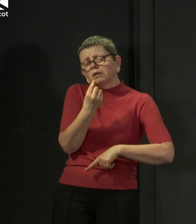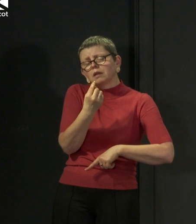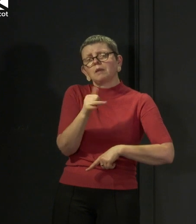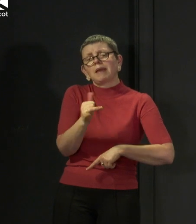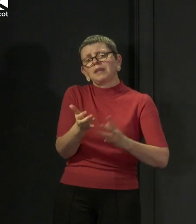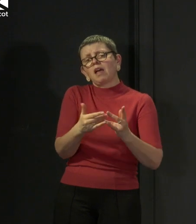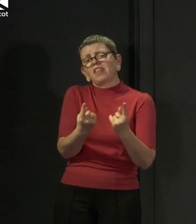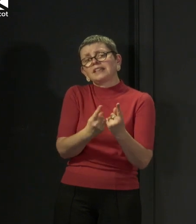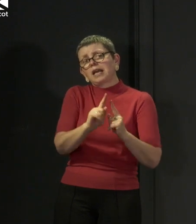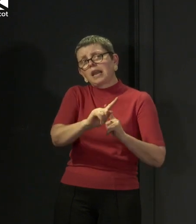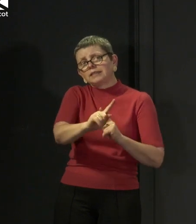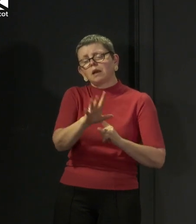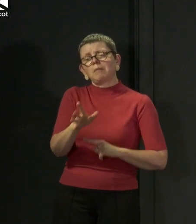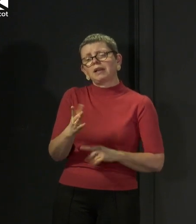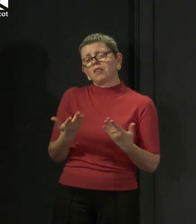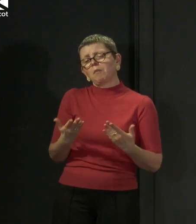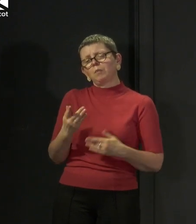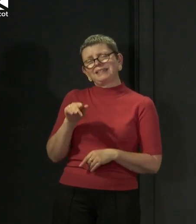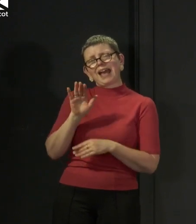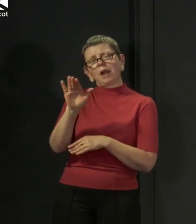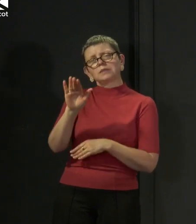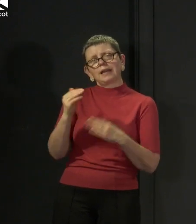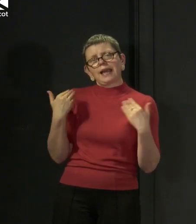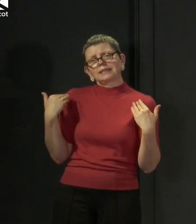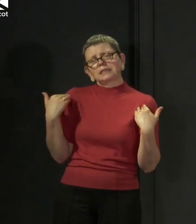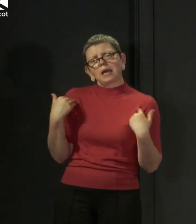now it is the extension of outdoor exercise that we are looking at. We are currently assessing